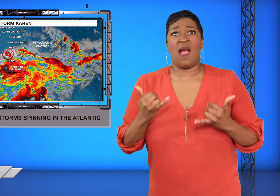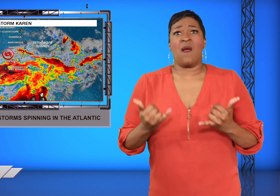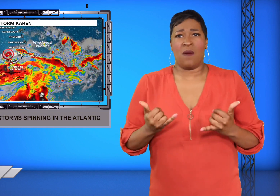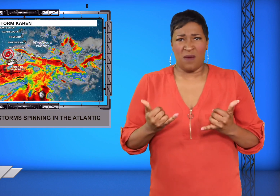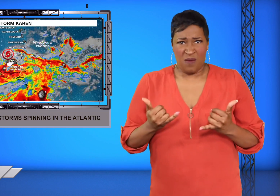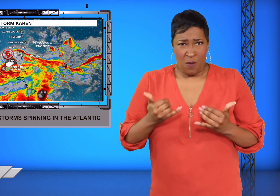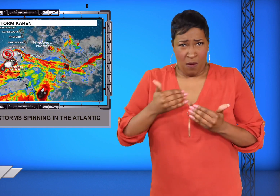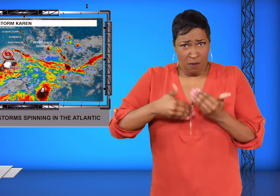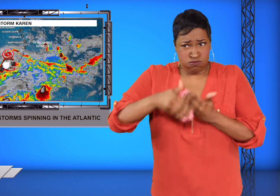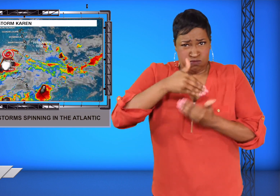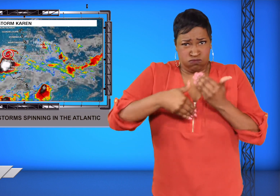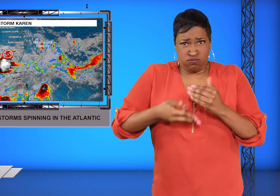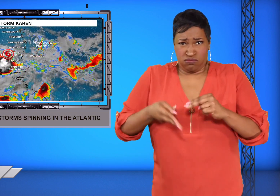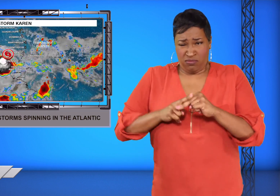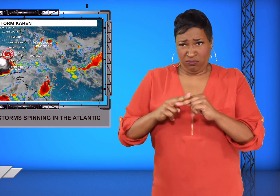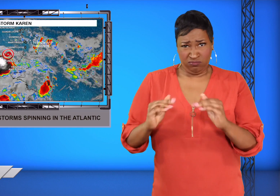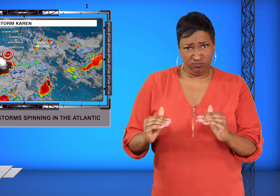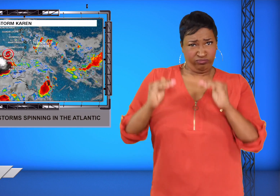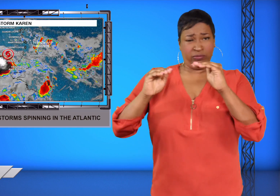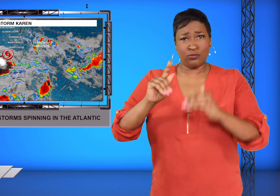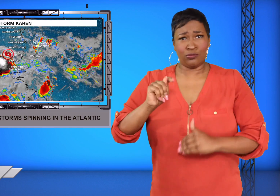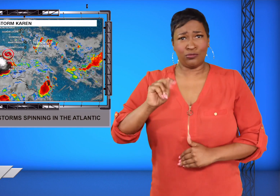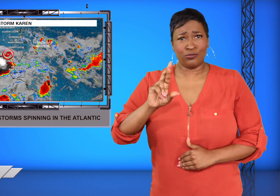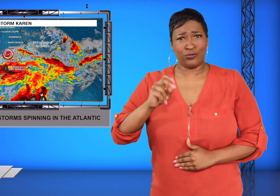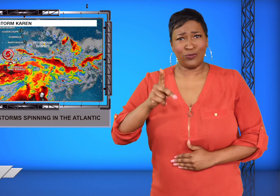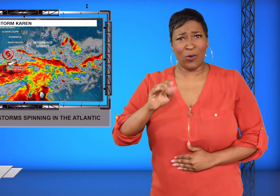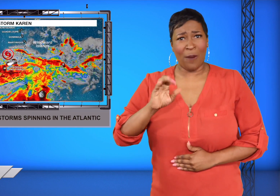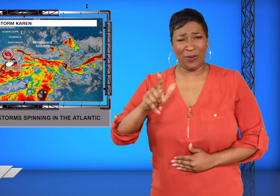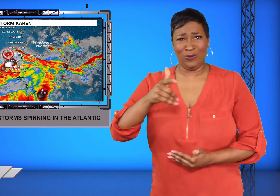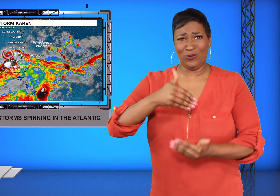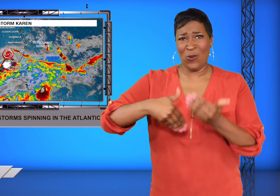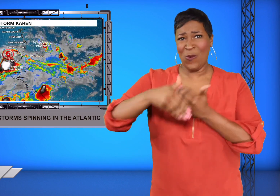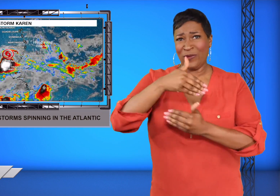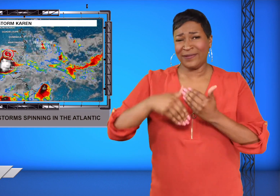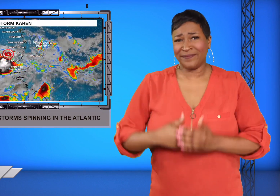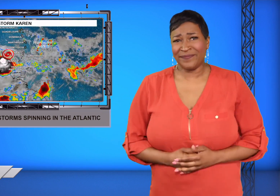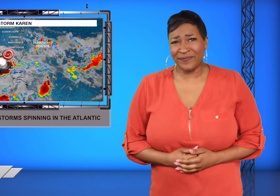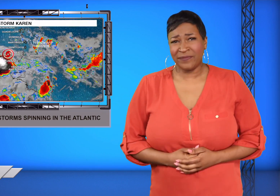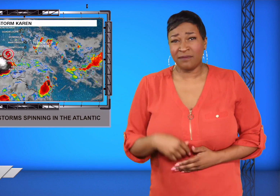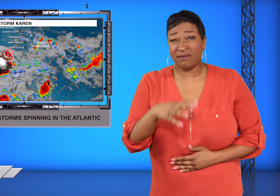But it has strengthened to a tropical storm again.